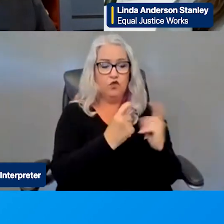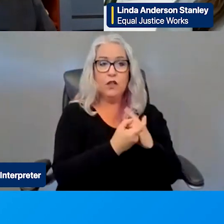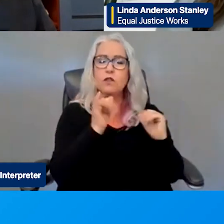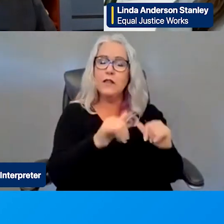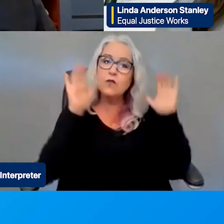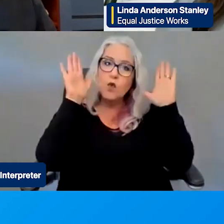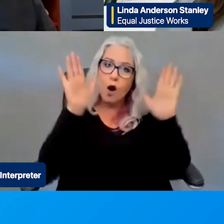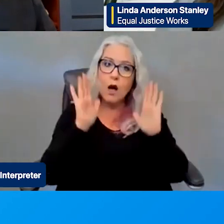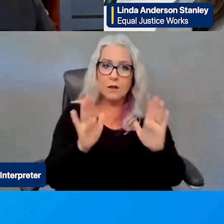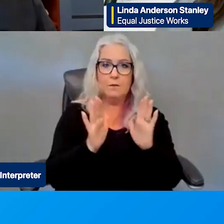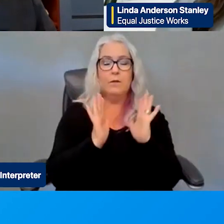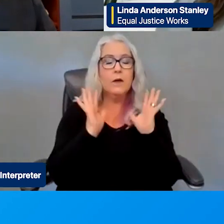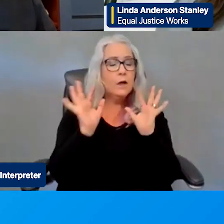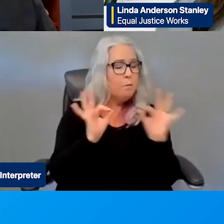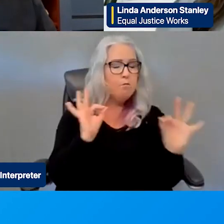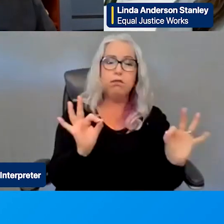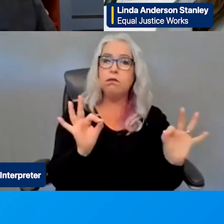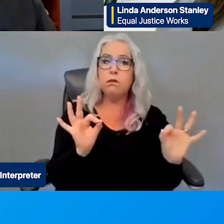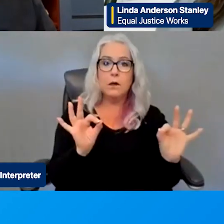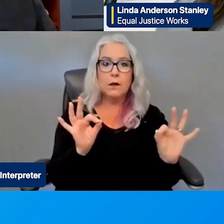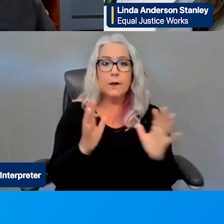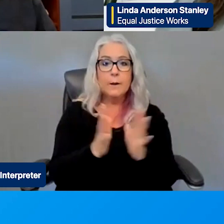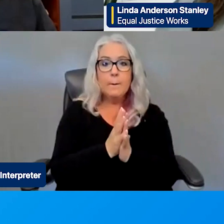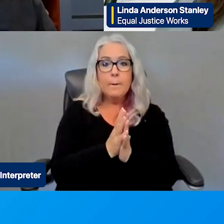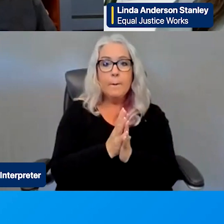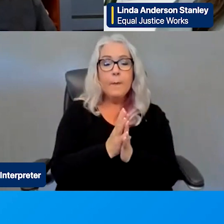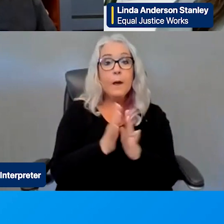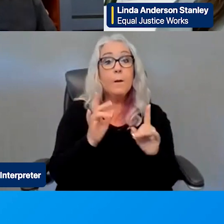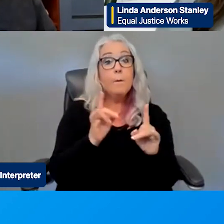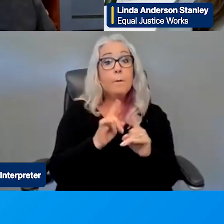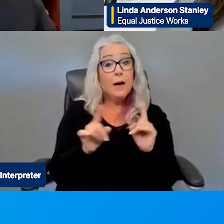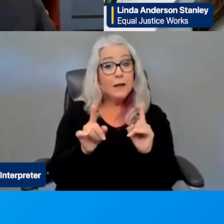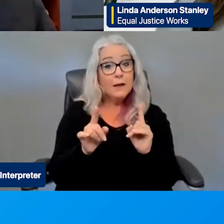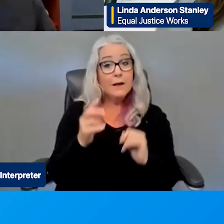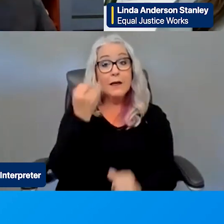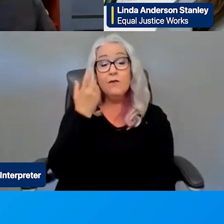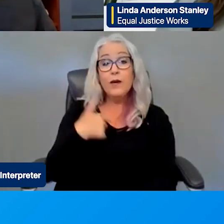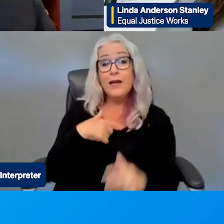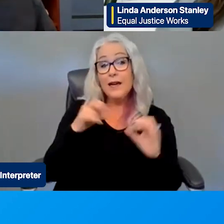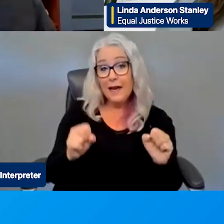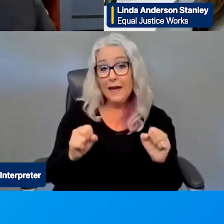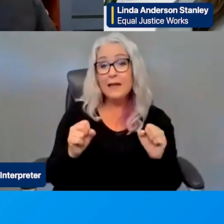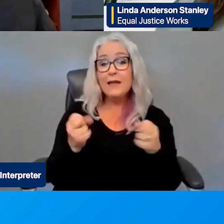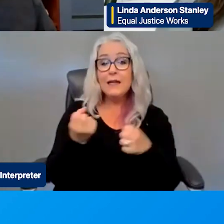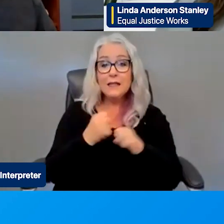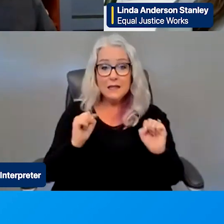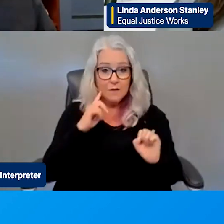But if we could save sort of specifically people with disabilities, you know, the